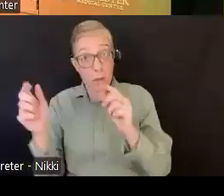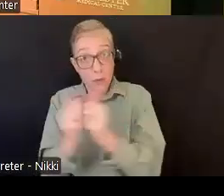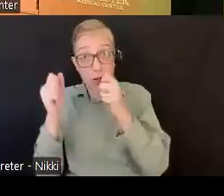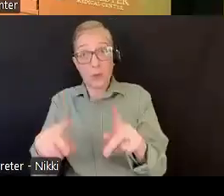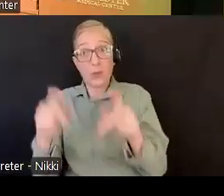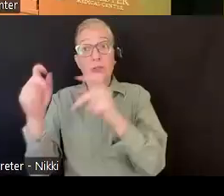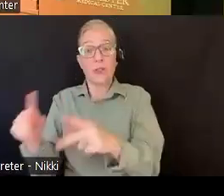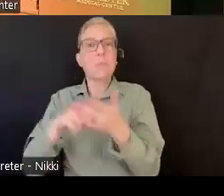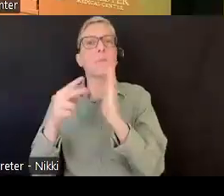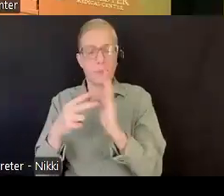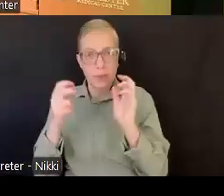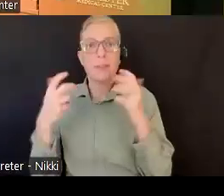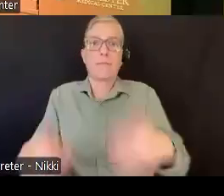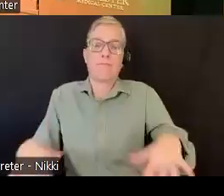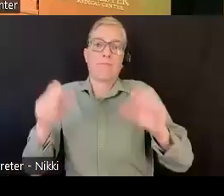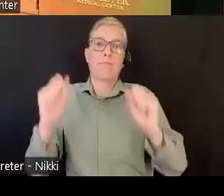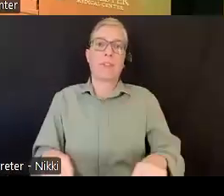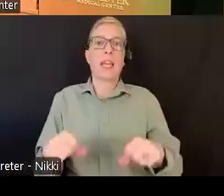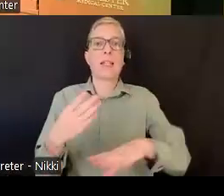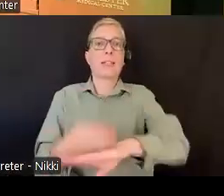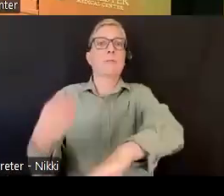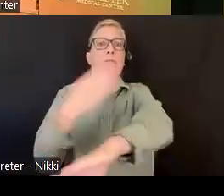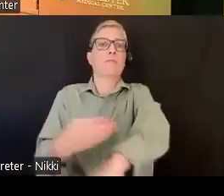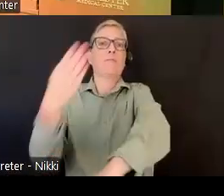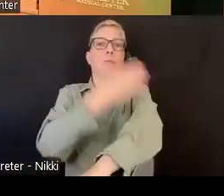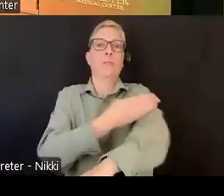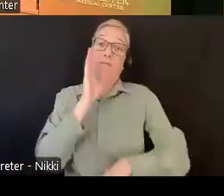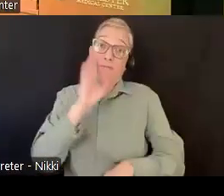And I think it is a generational challenge for the next generation of physicians to hopefully create